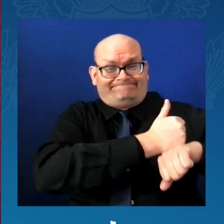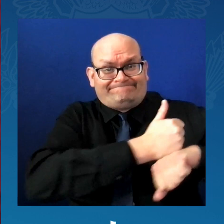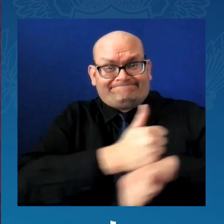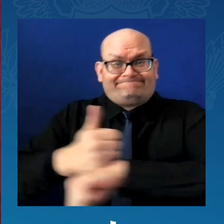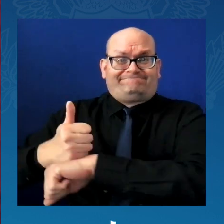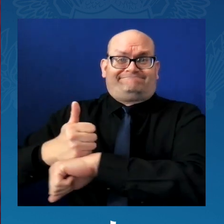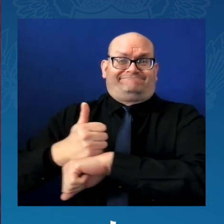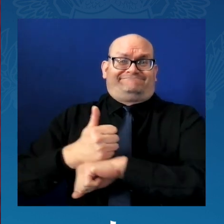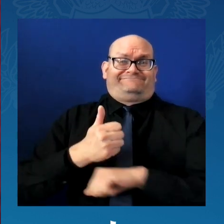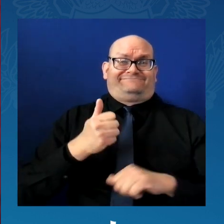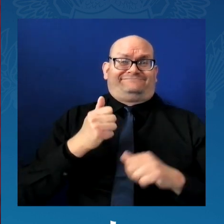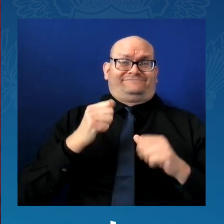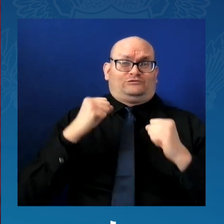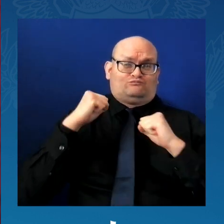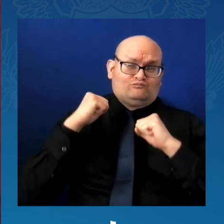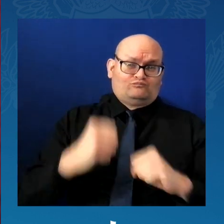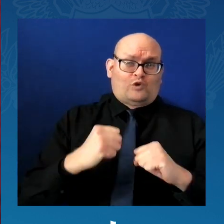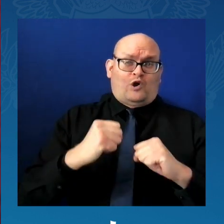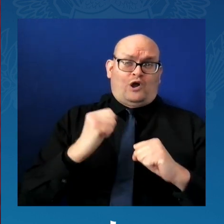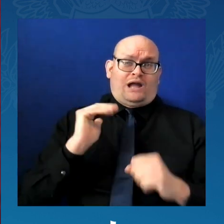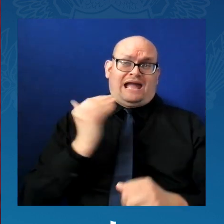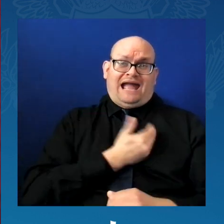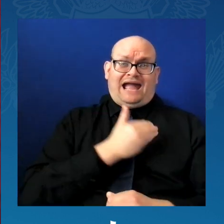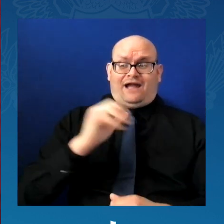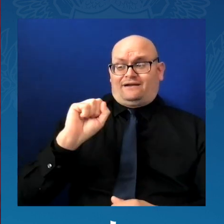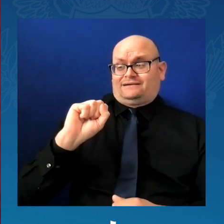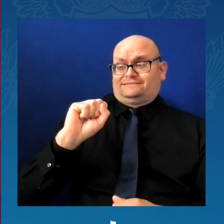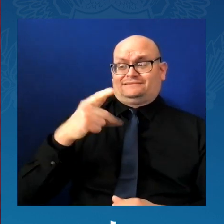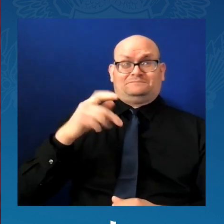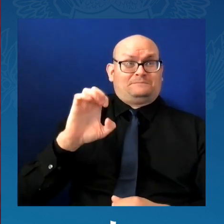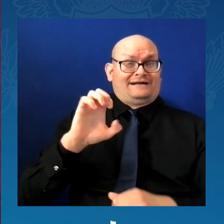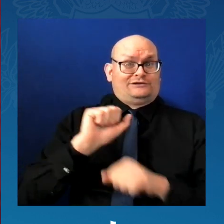This whole of society strategy is a call to action for all of us here, partners,